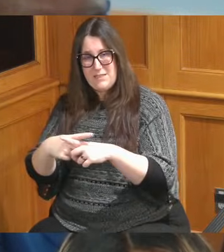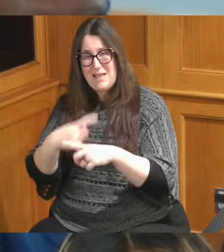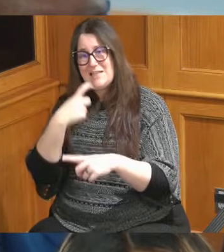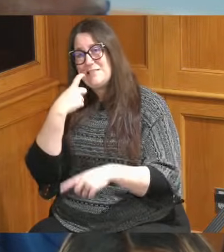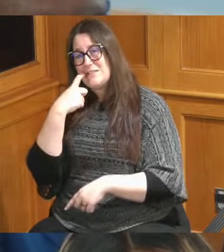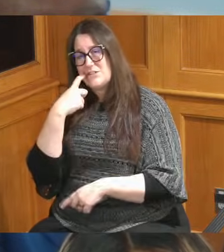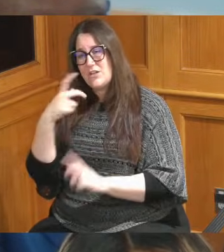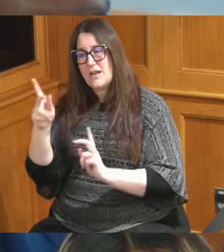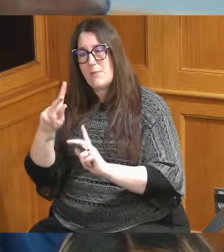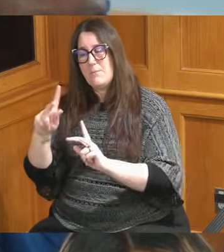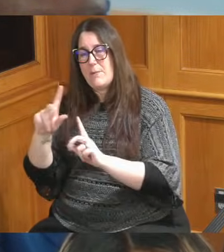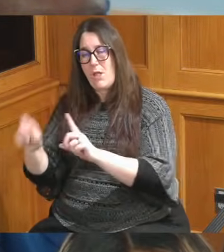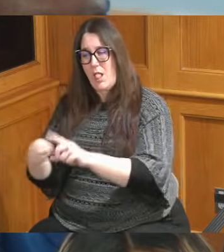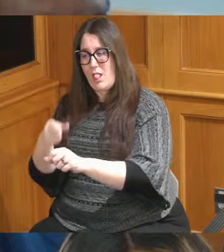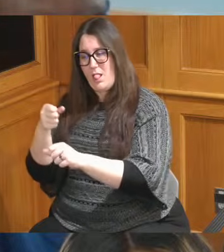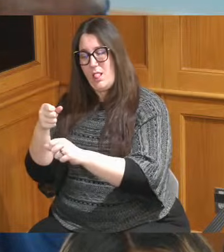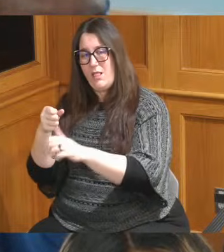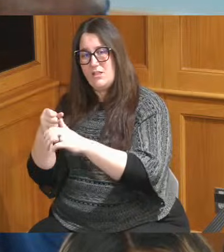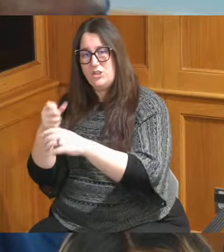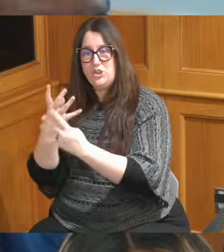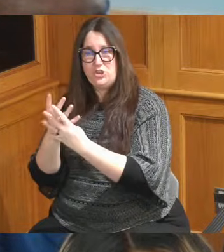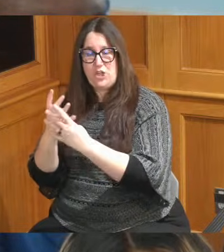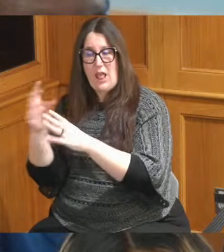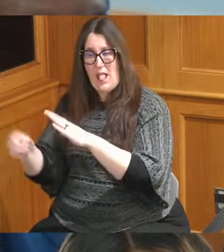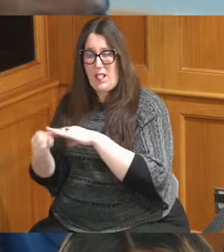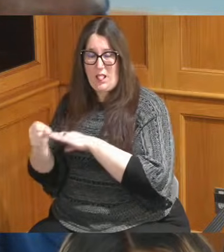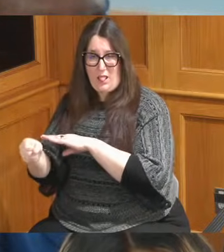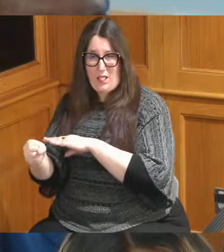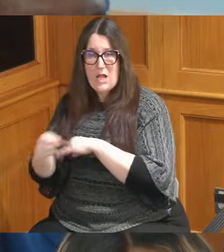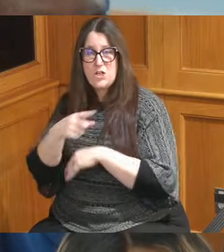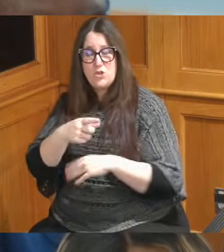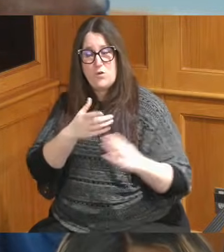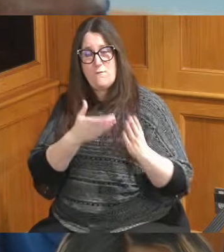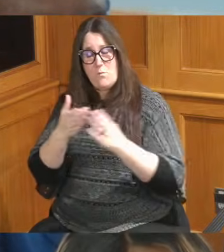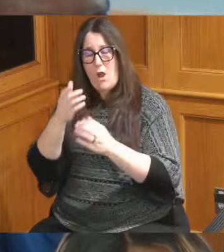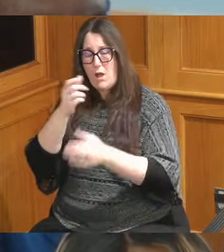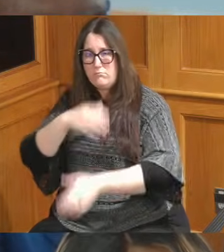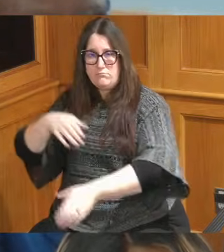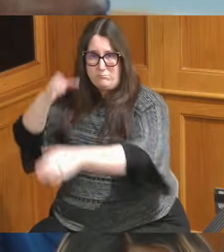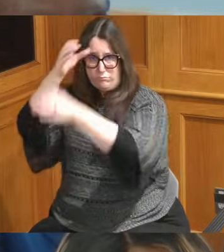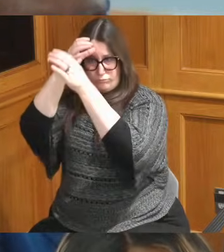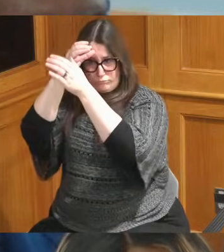being incarcerated. And so you have brought a wealth of knowledge into that room to connect